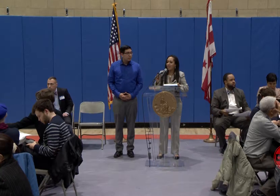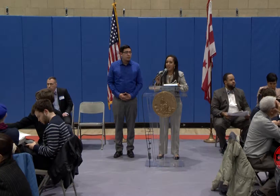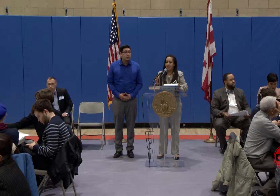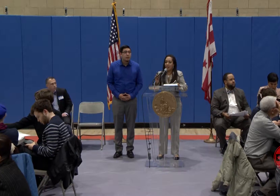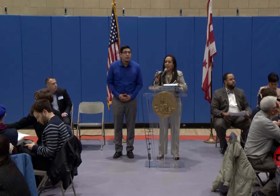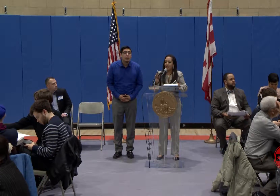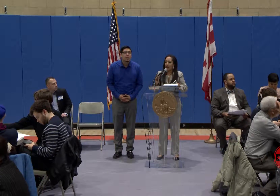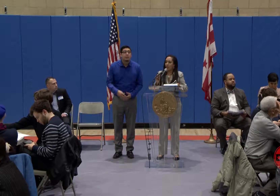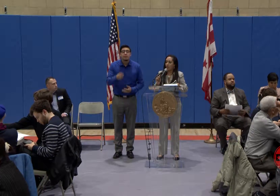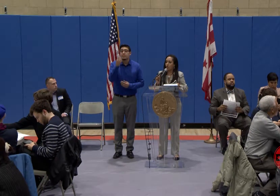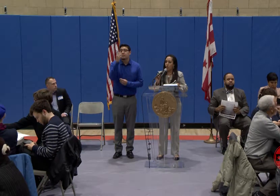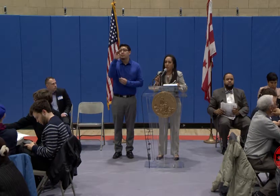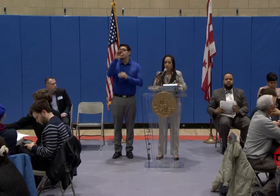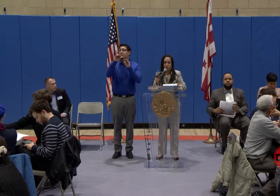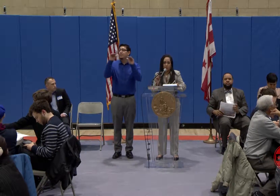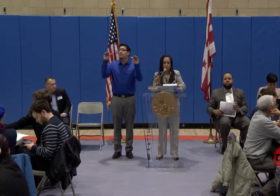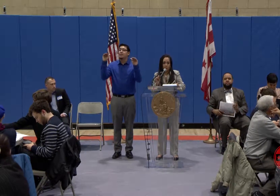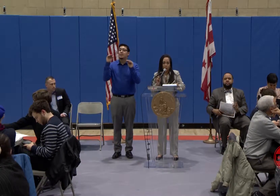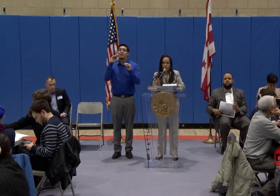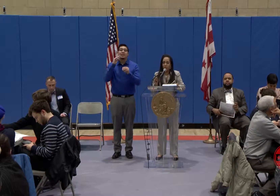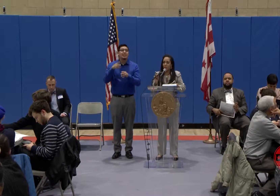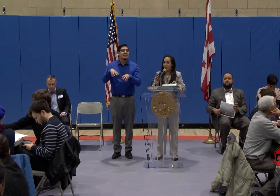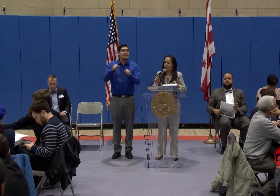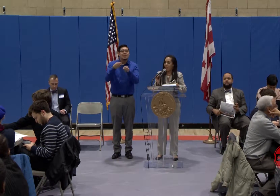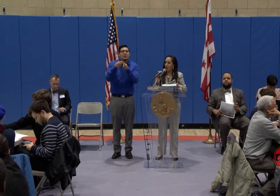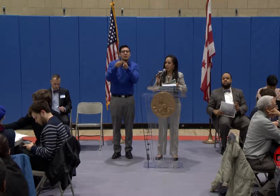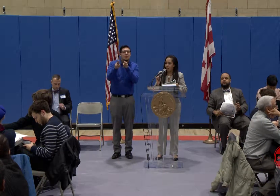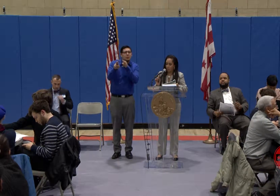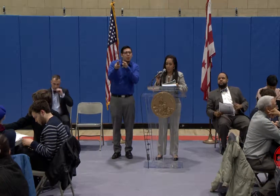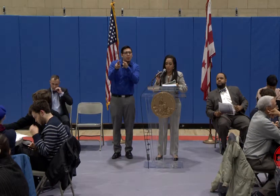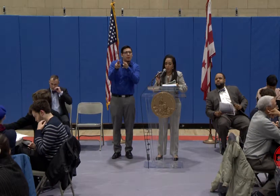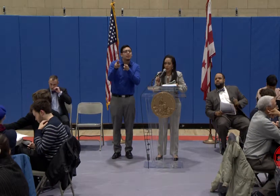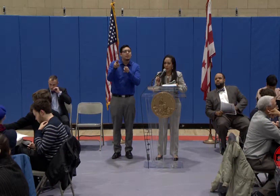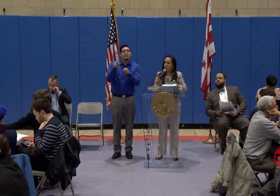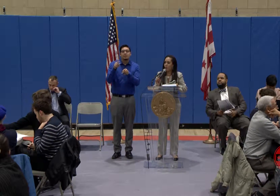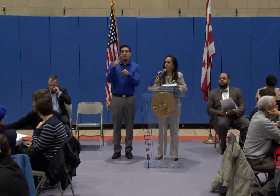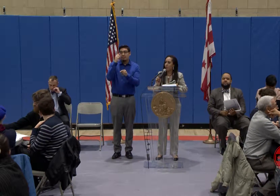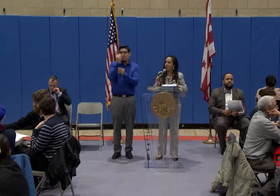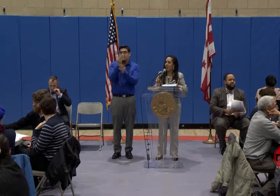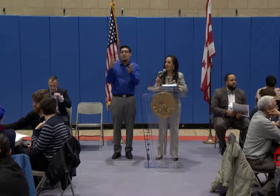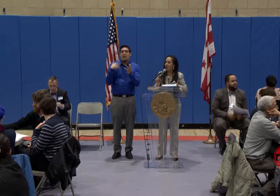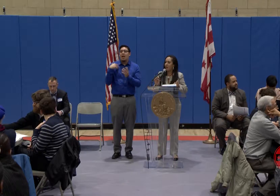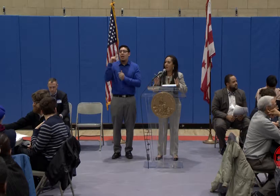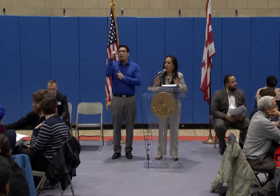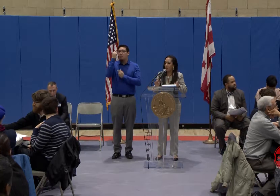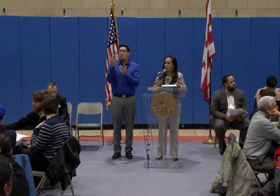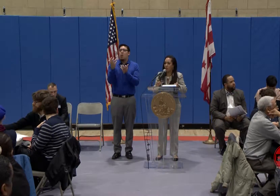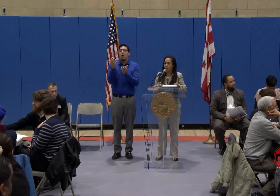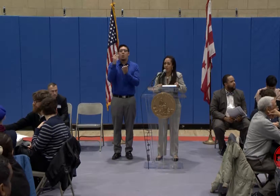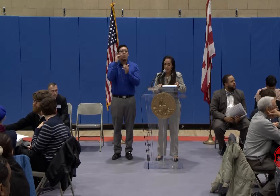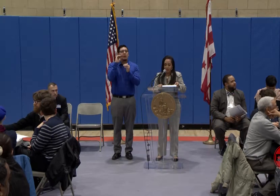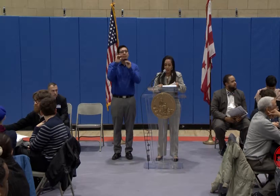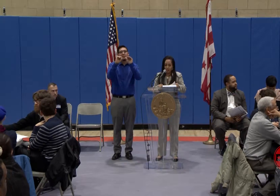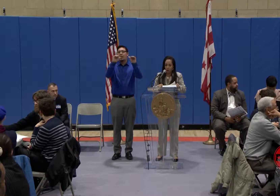IT TAKES A LOT OF EXTRAORDINARY PEOPLE TO MAKE HOURLY GOVERNMENT RUN, AND WE WANT TO ACKNOWLEDGE EVERYONE WHO IS HERE IN THE